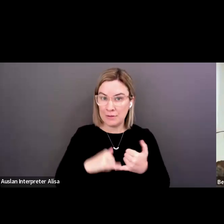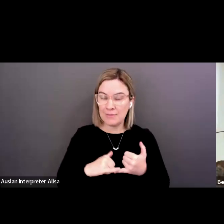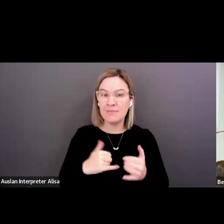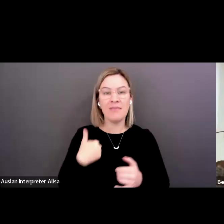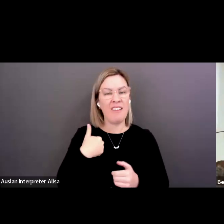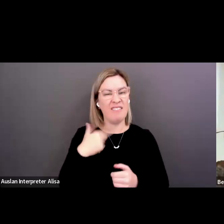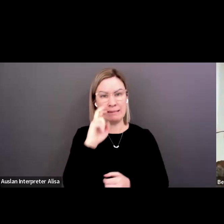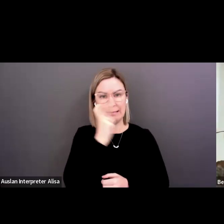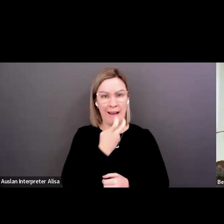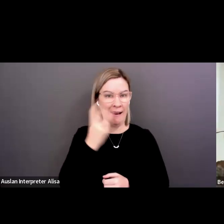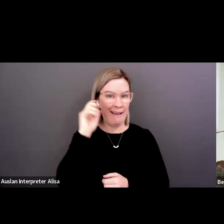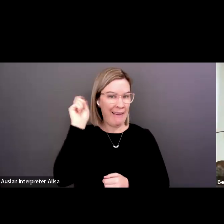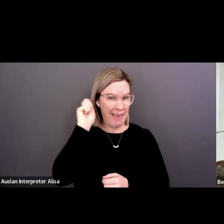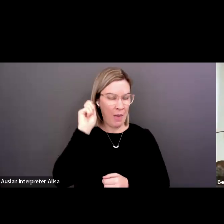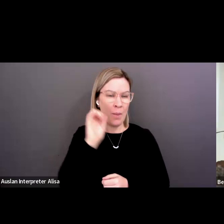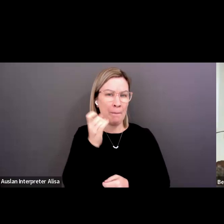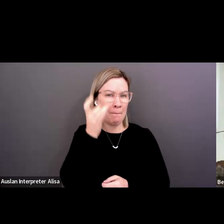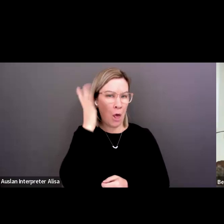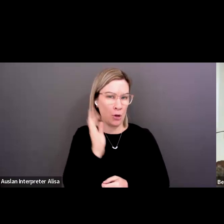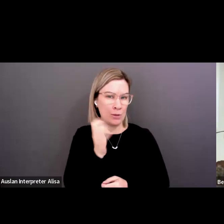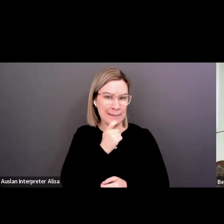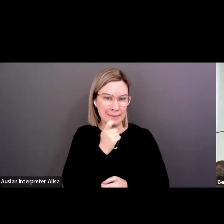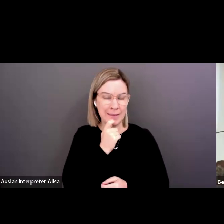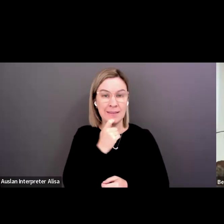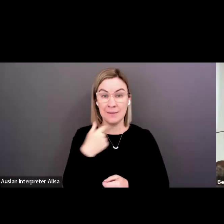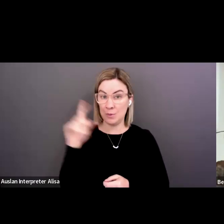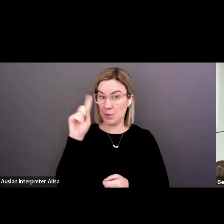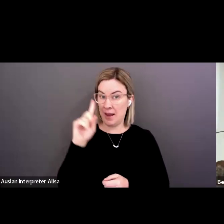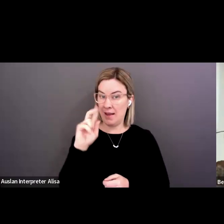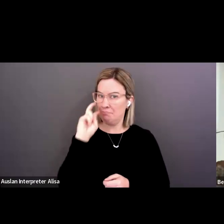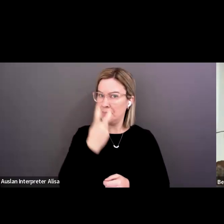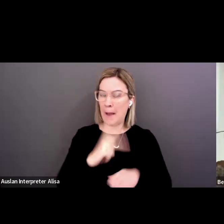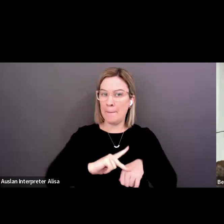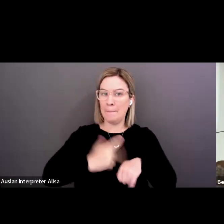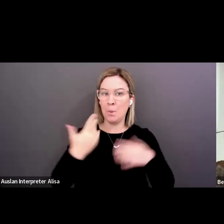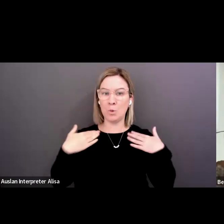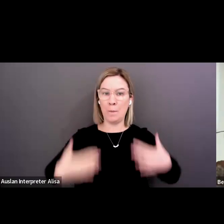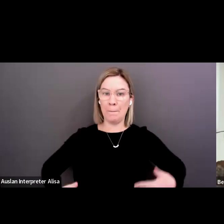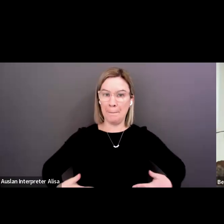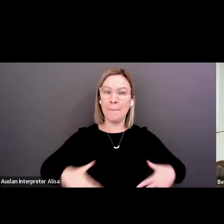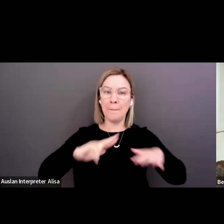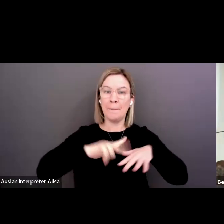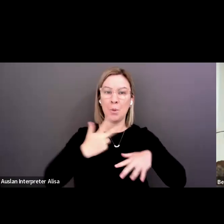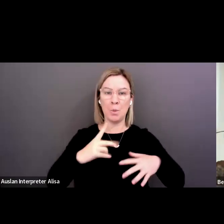by the Australia Council for the Arts. My name is Beatrice and I'm a